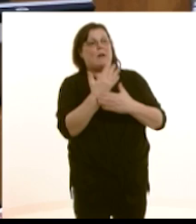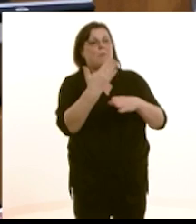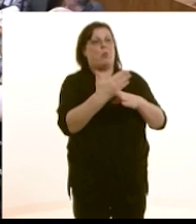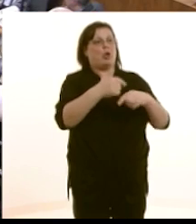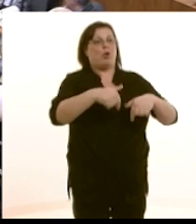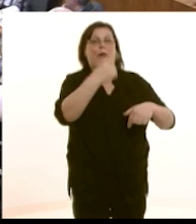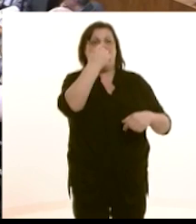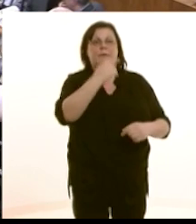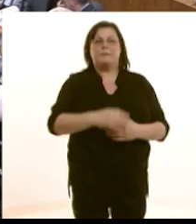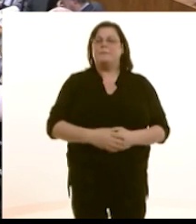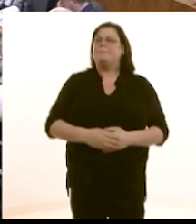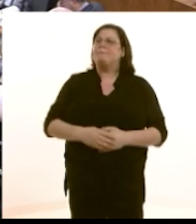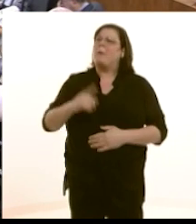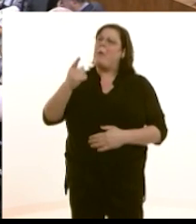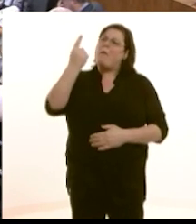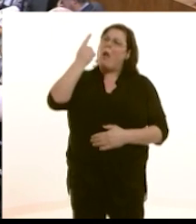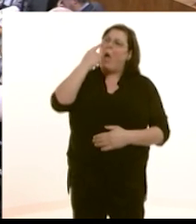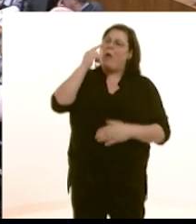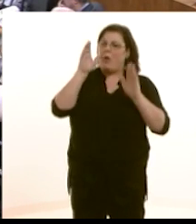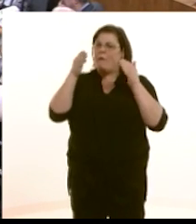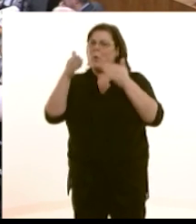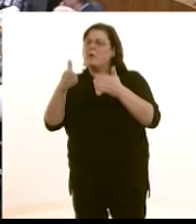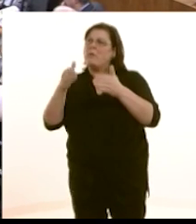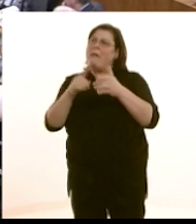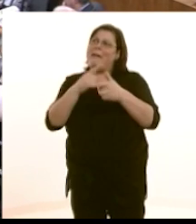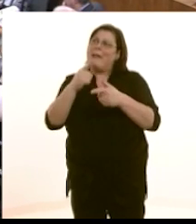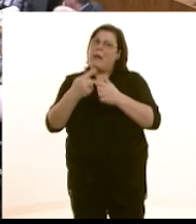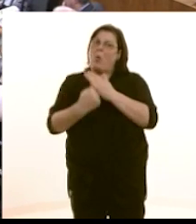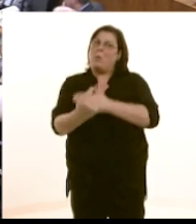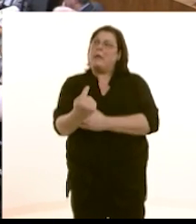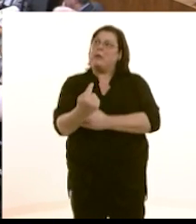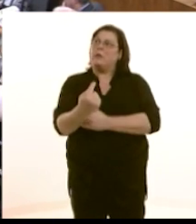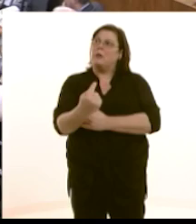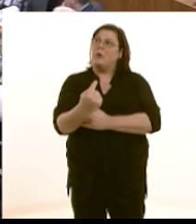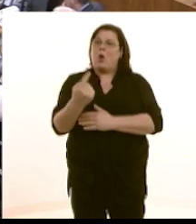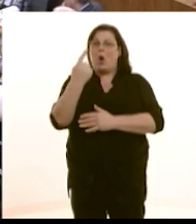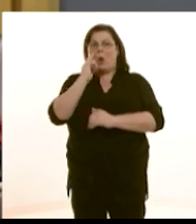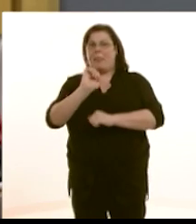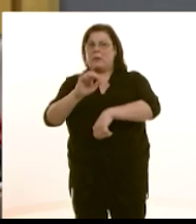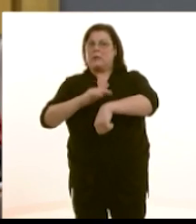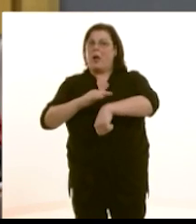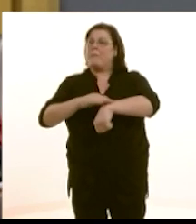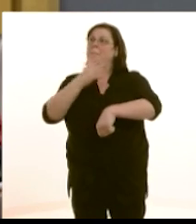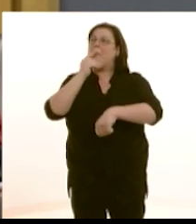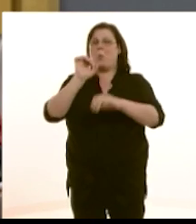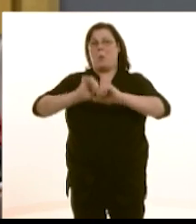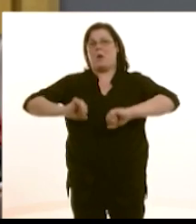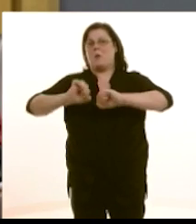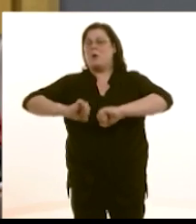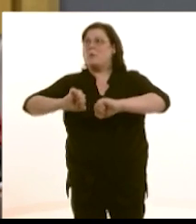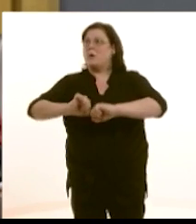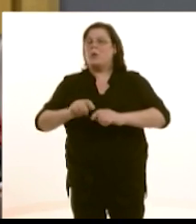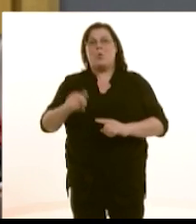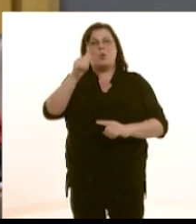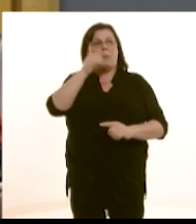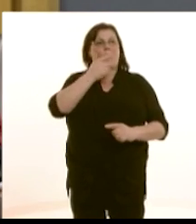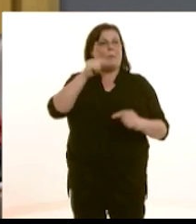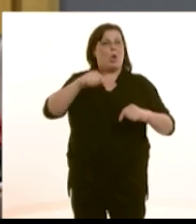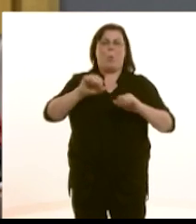Leanne Wood: But if you just look at A&E times alone, then people here in Wales wait longer